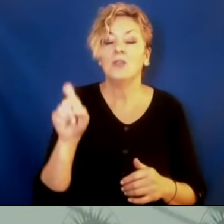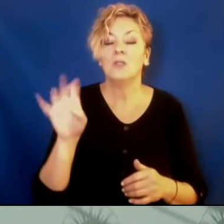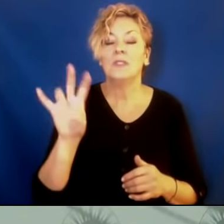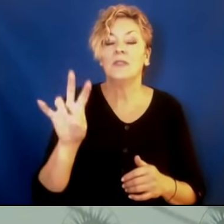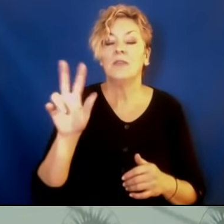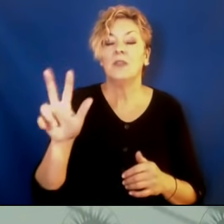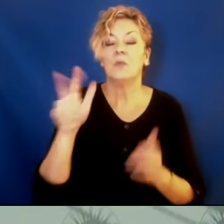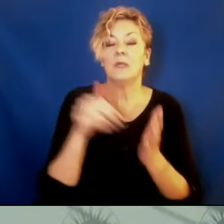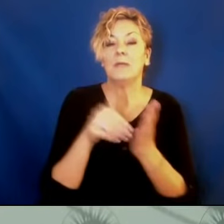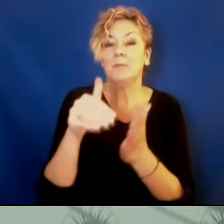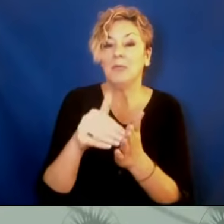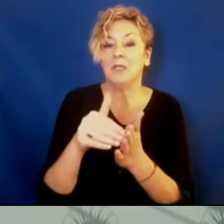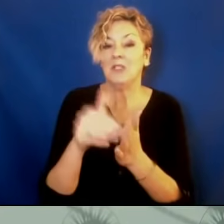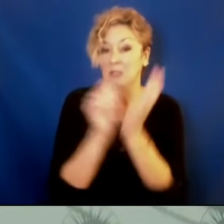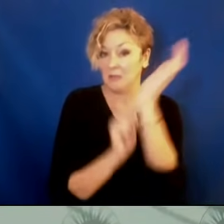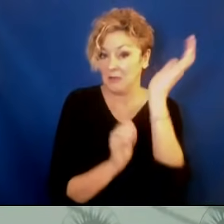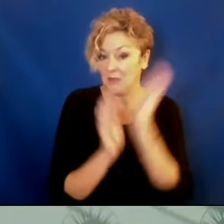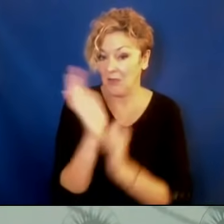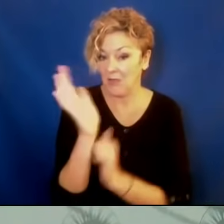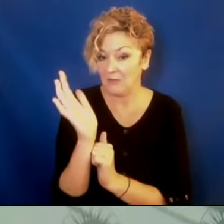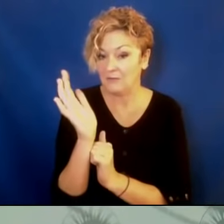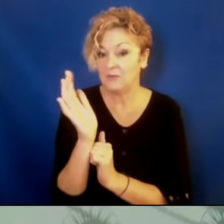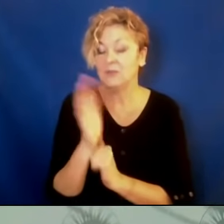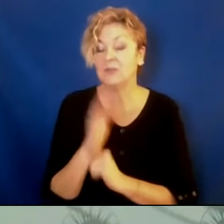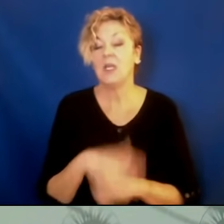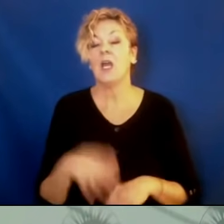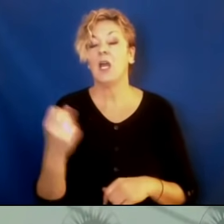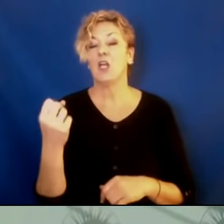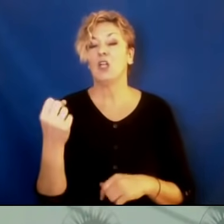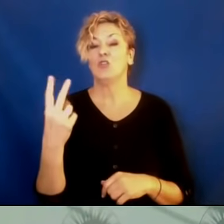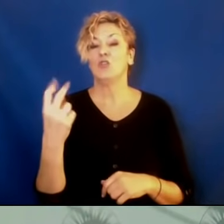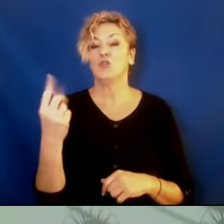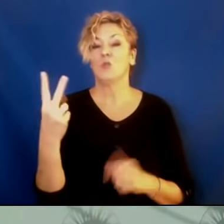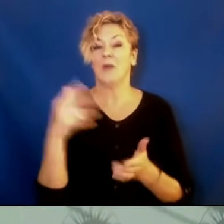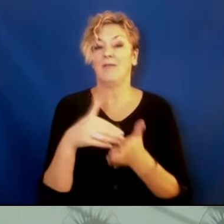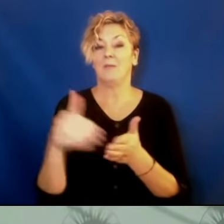arrived in BC since March. Just over 7,300,095 equivalent respirators,